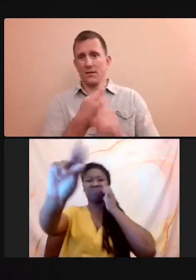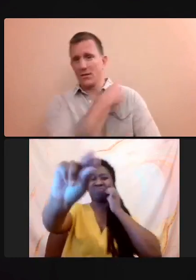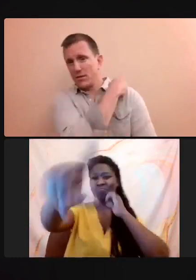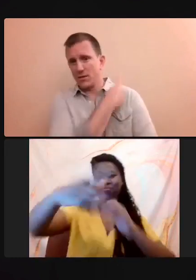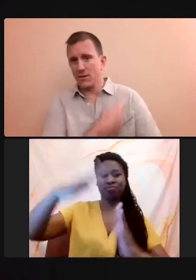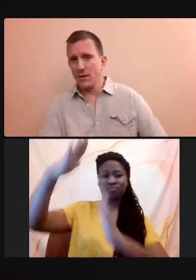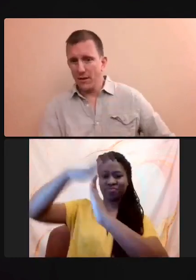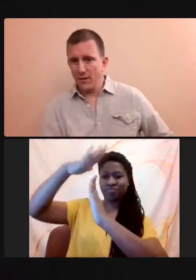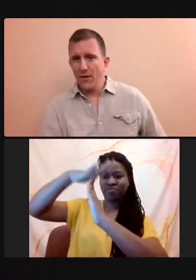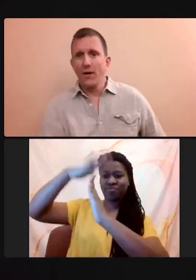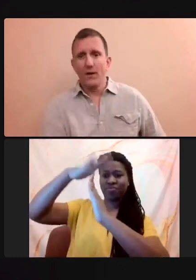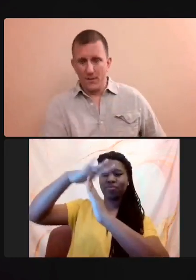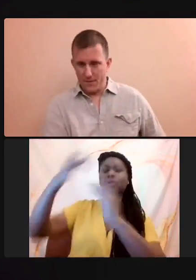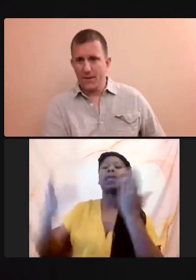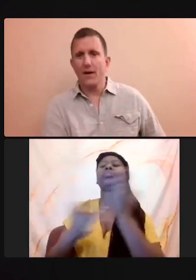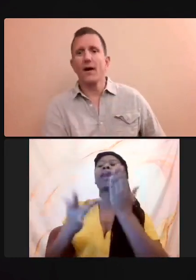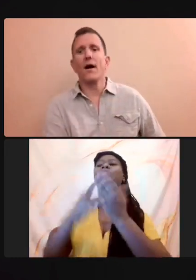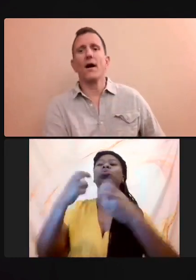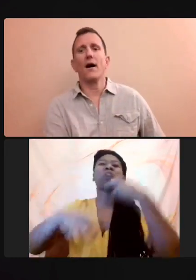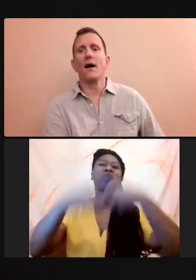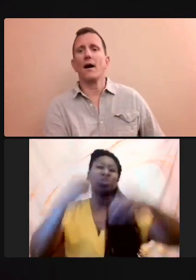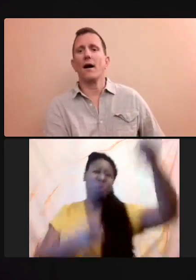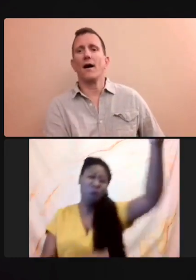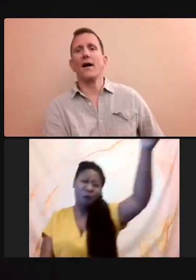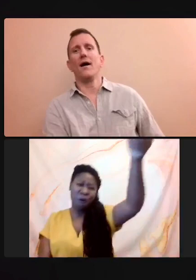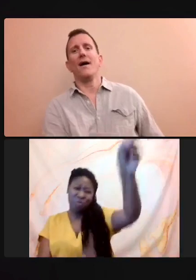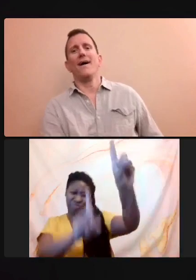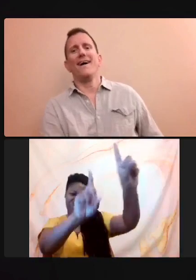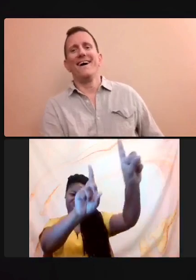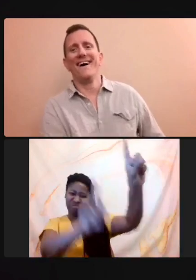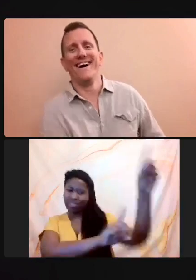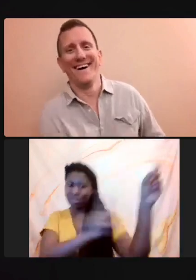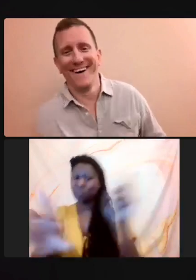That's also something you can actually go back and read the live transcript, right.